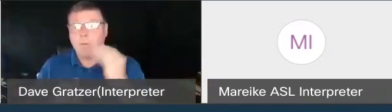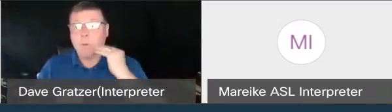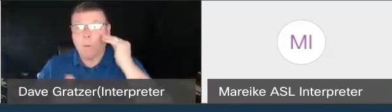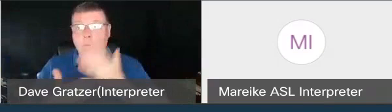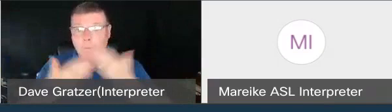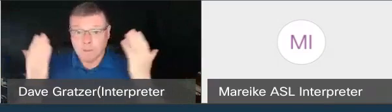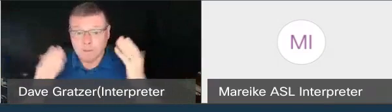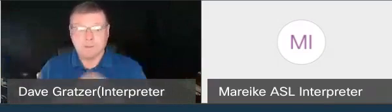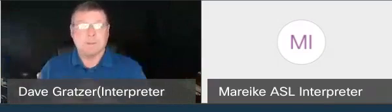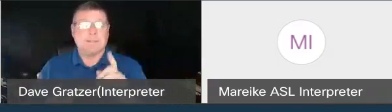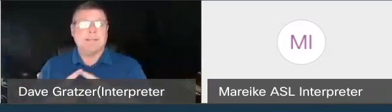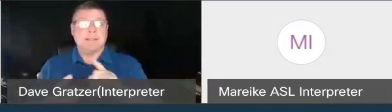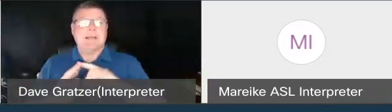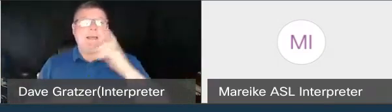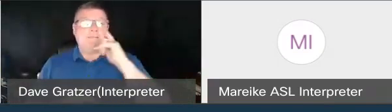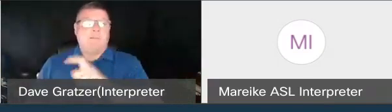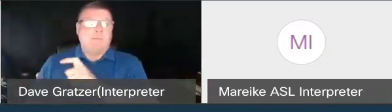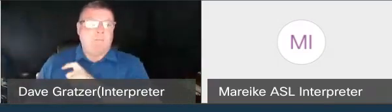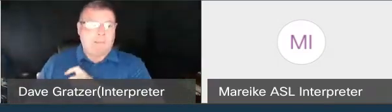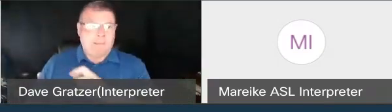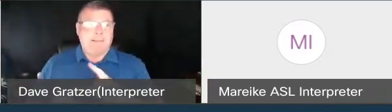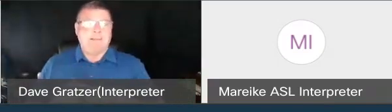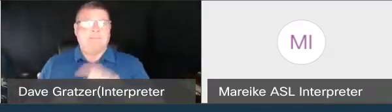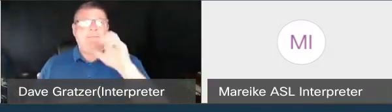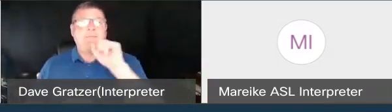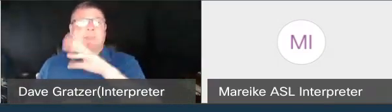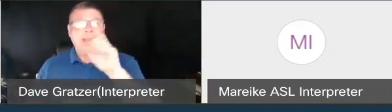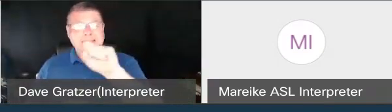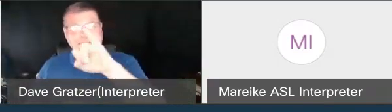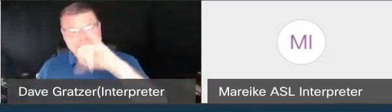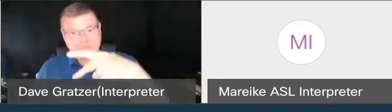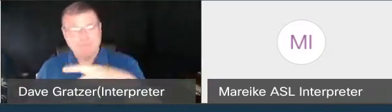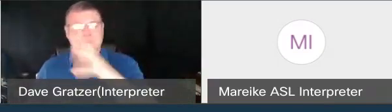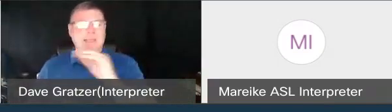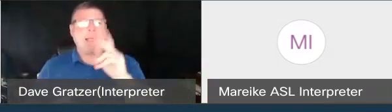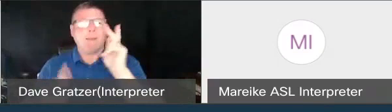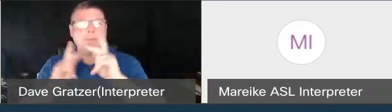and the SIP Team from the police, but getting to know everybody in the community who provided withdrawal management,